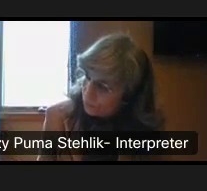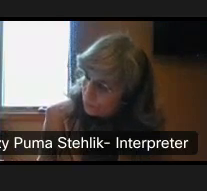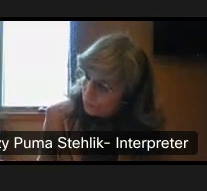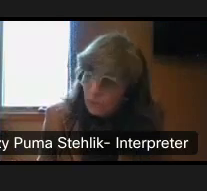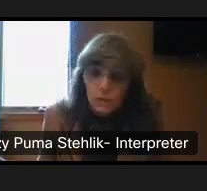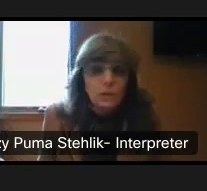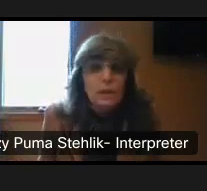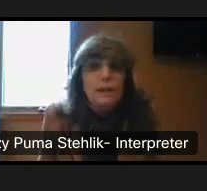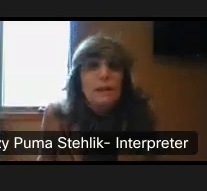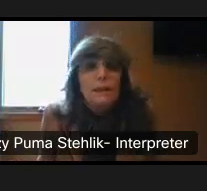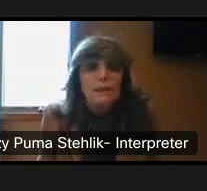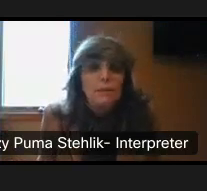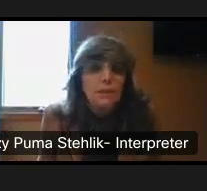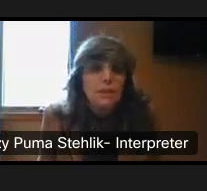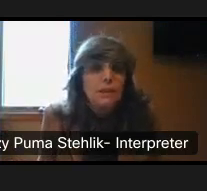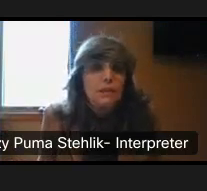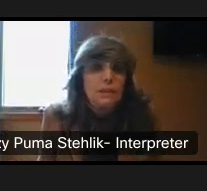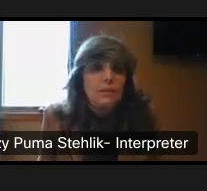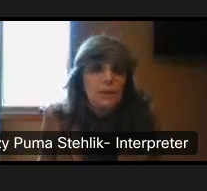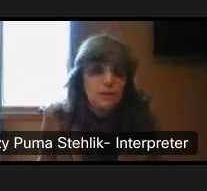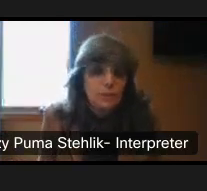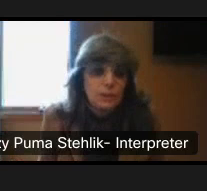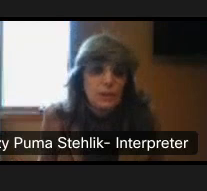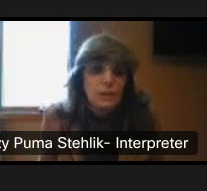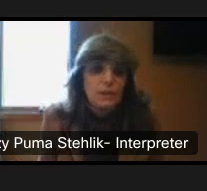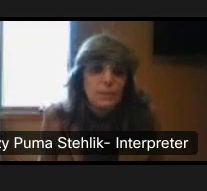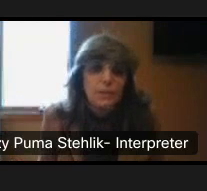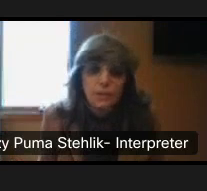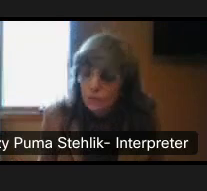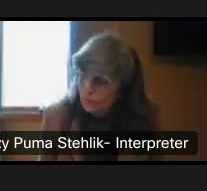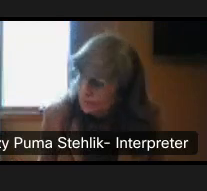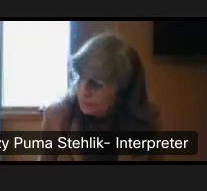Okay, I, I'll it must be a.